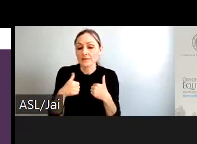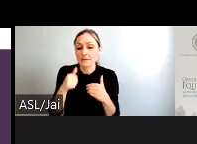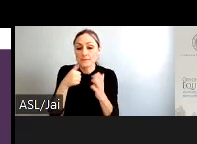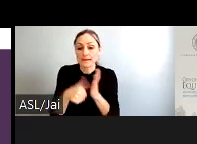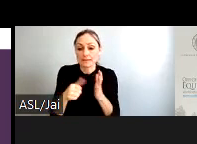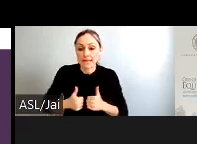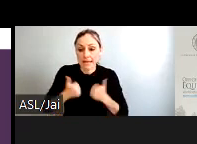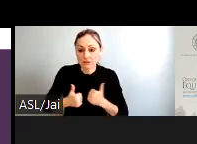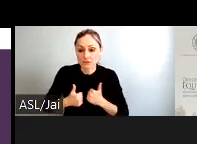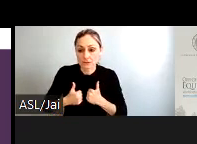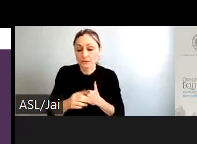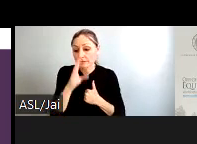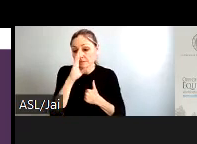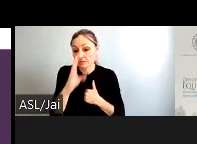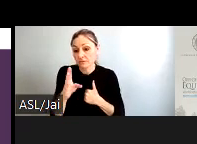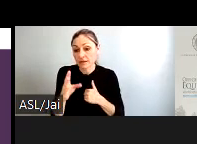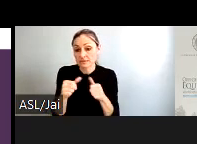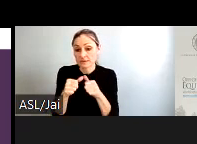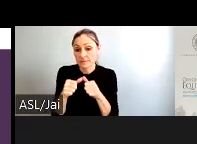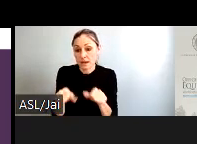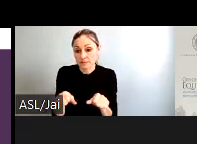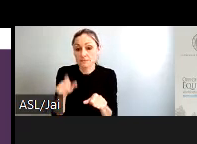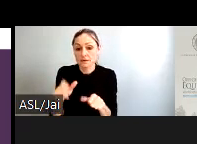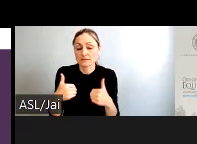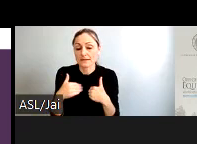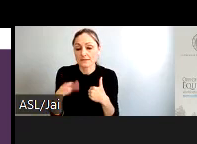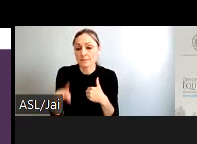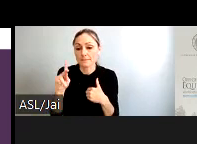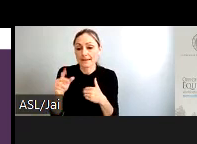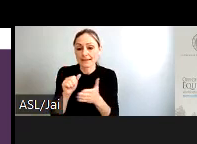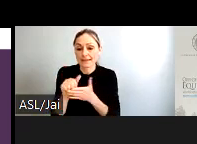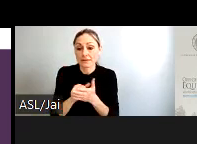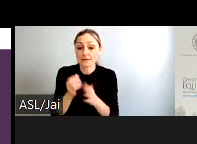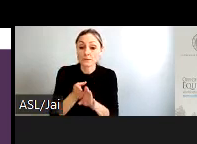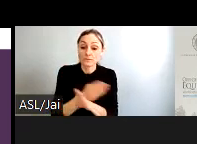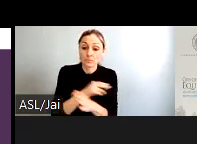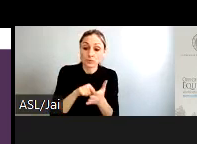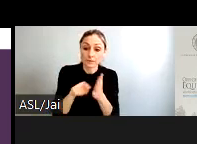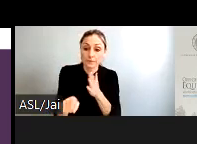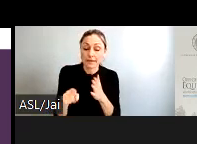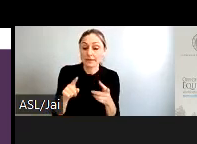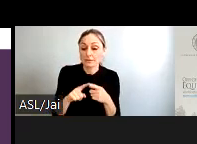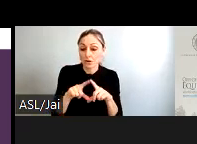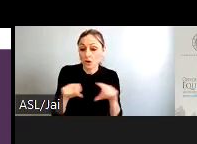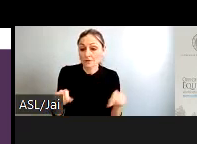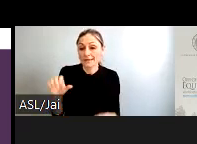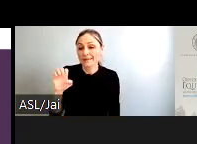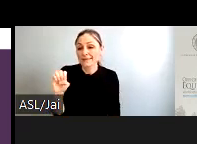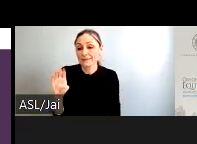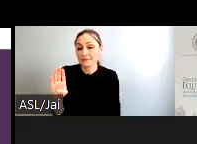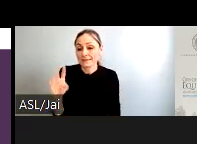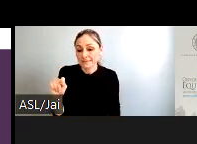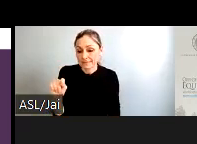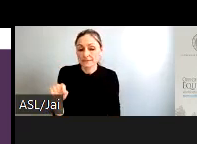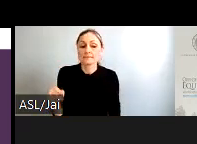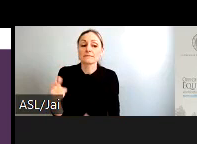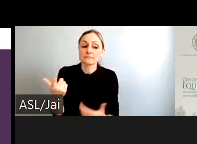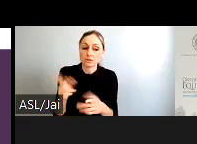the deposit requires a bank account. Prepaid card like EBT, this is a good